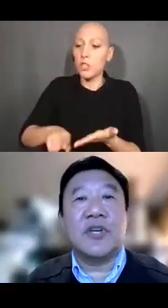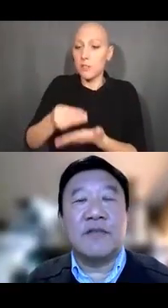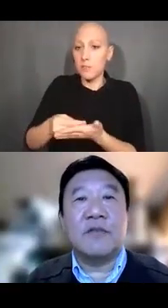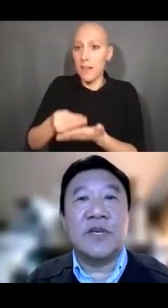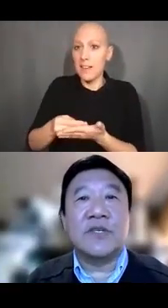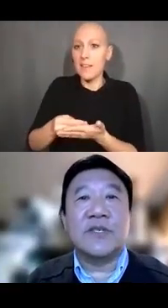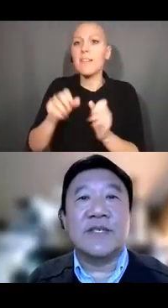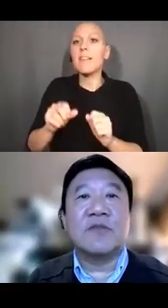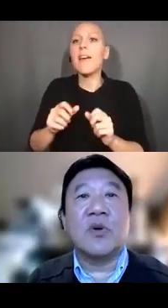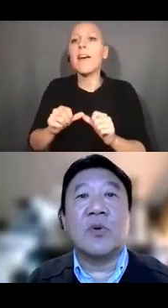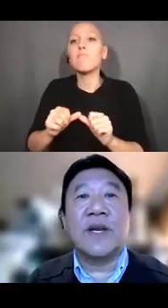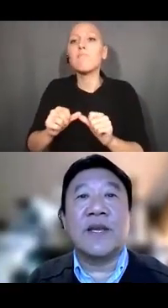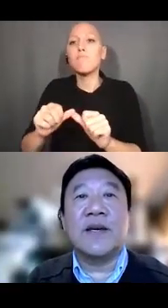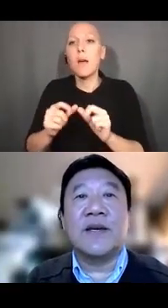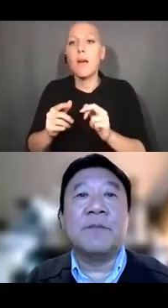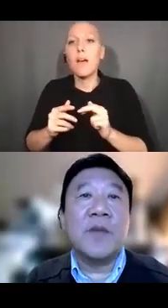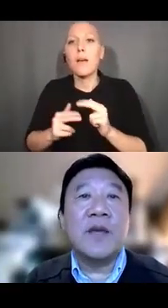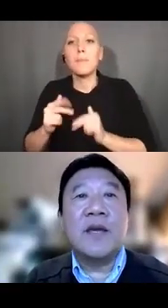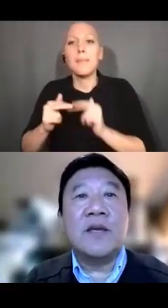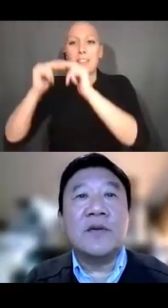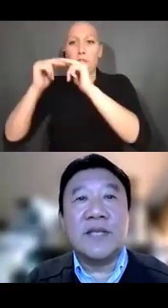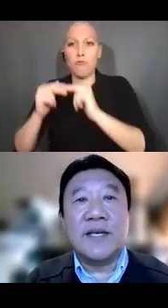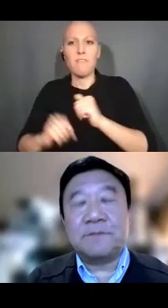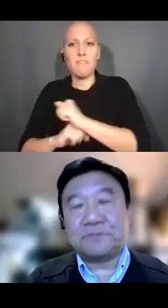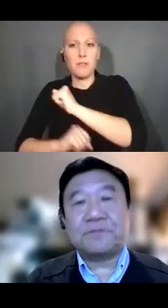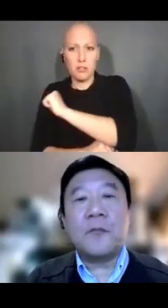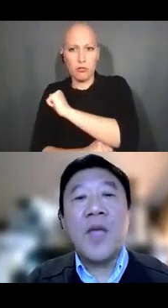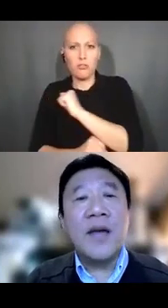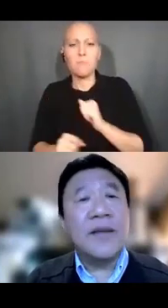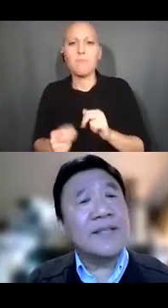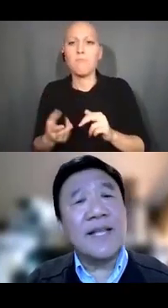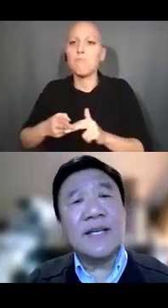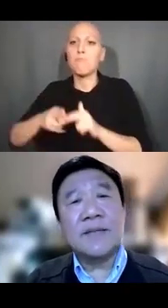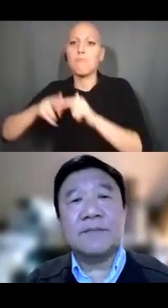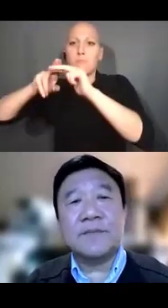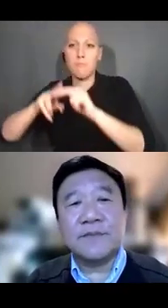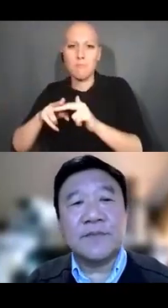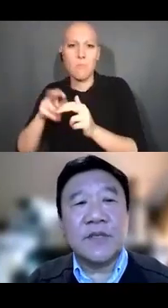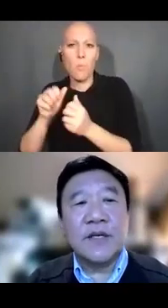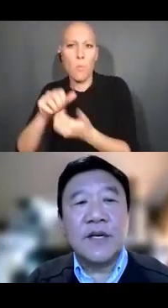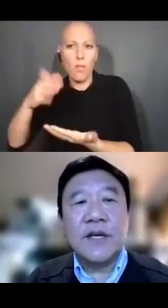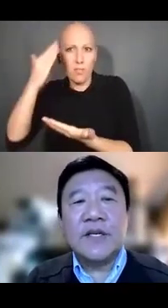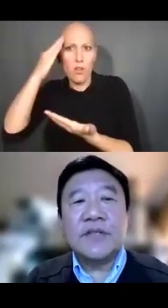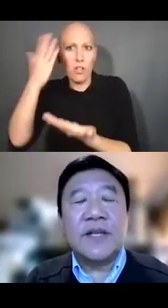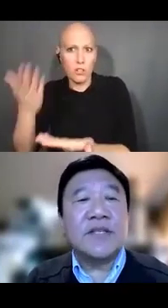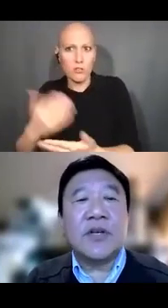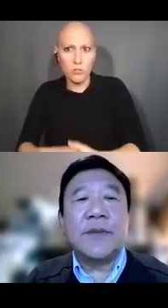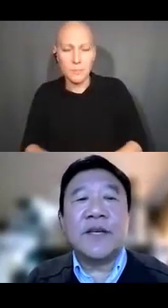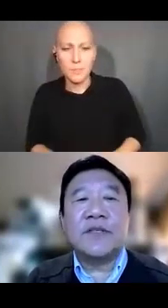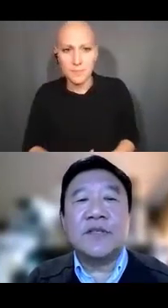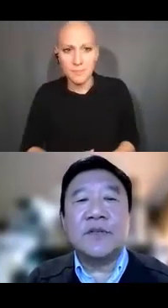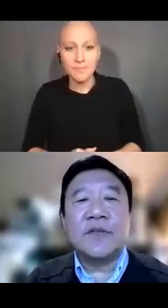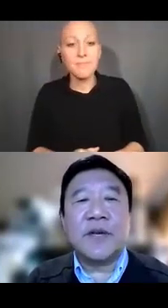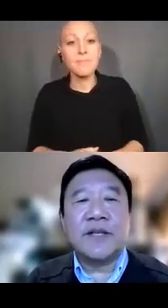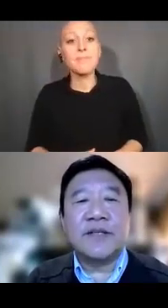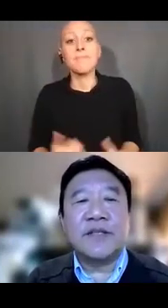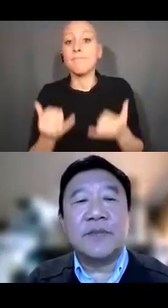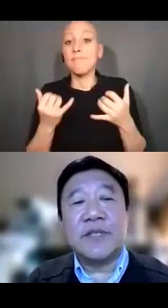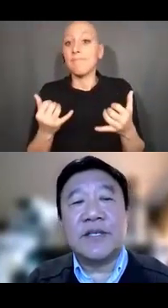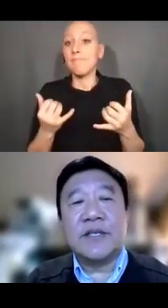of the research that was already done. Next slide. So now let's talk about two policies in particular,